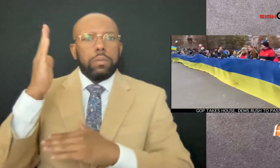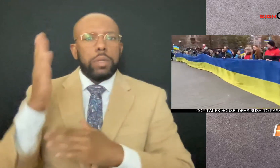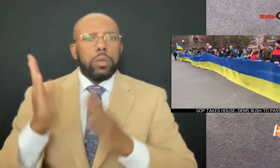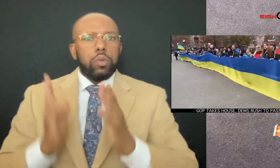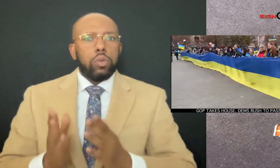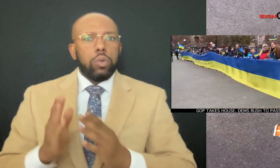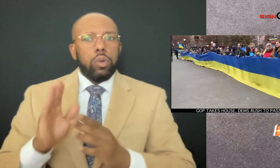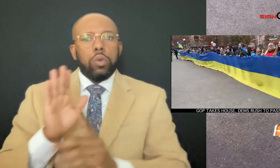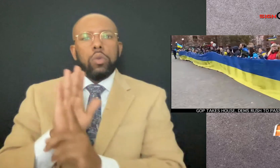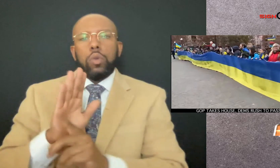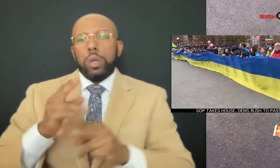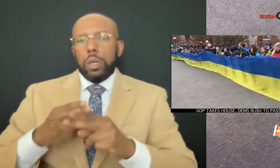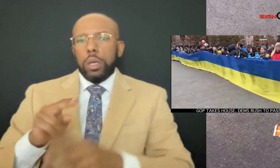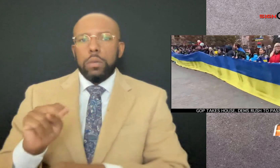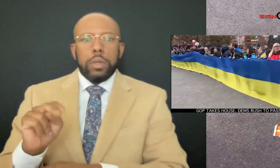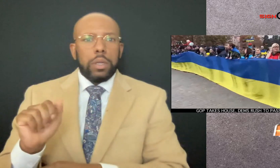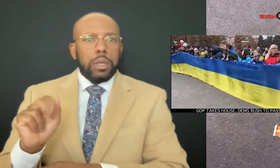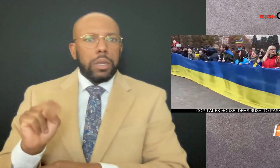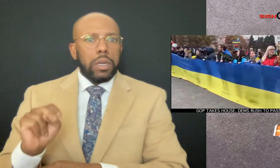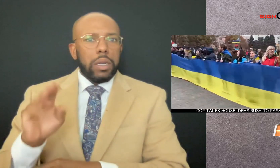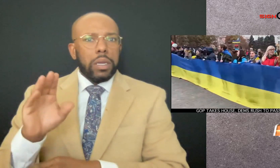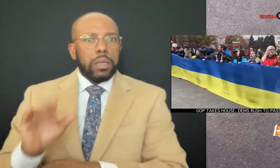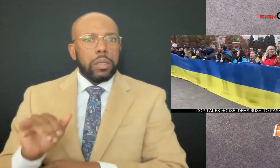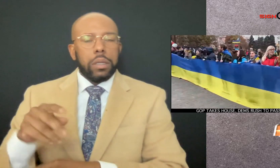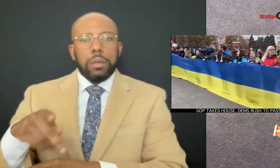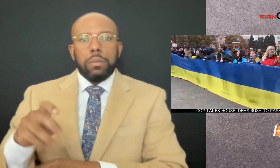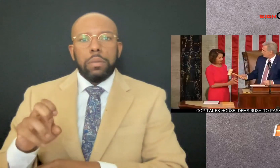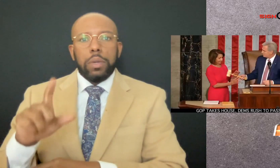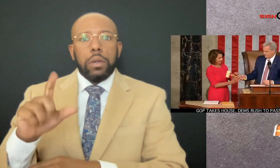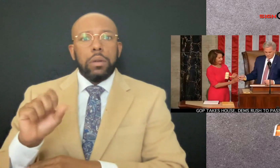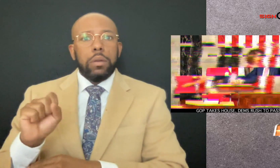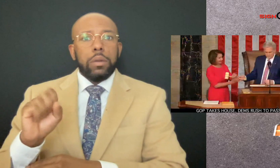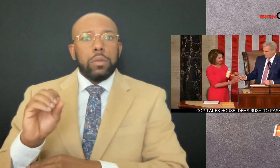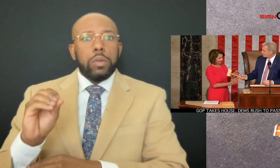Also today house Speaker Nancy Pelosi announced